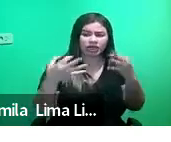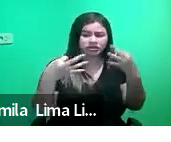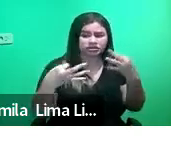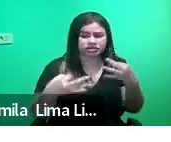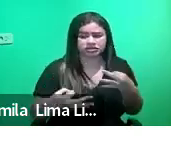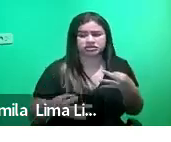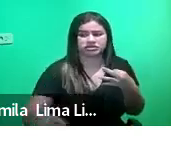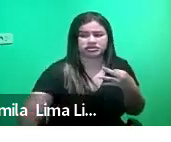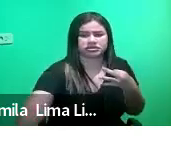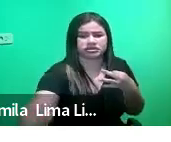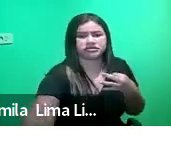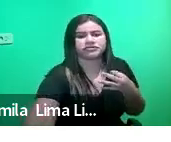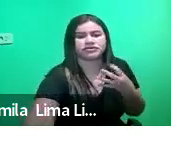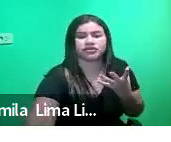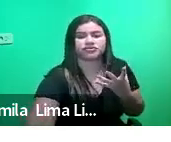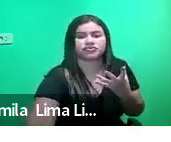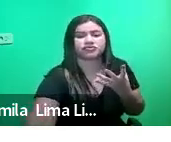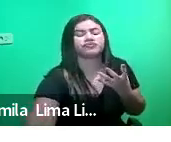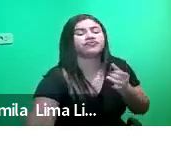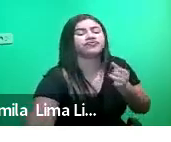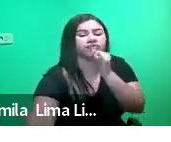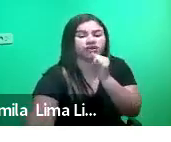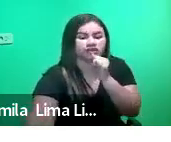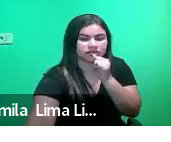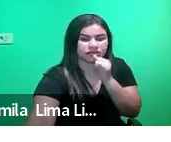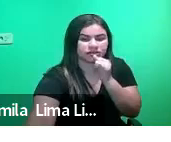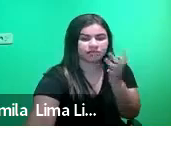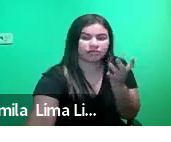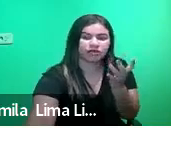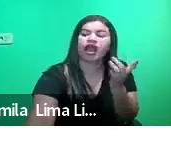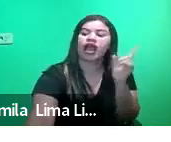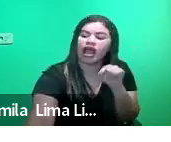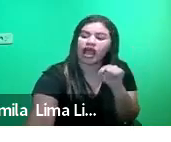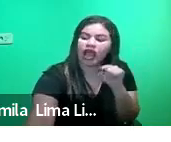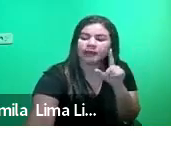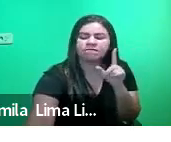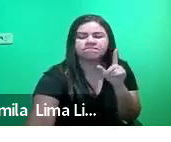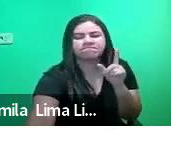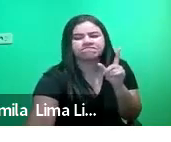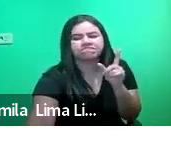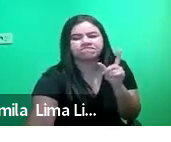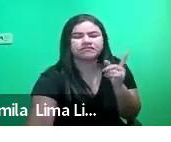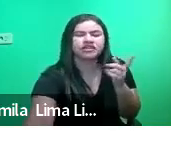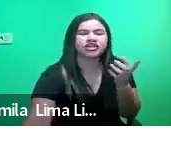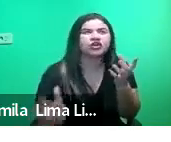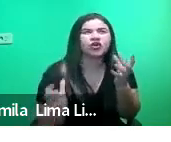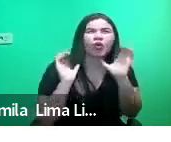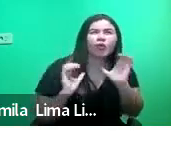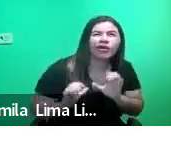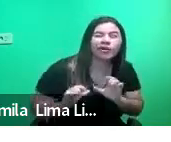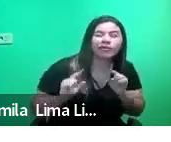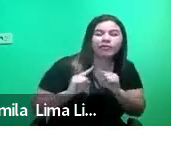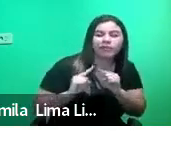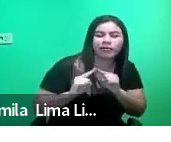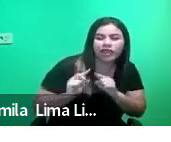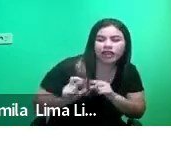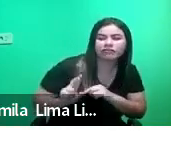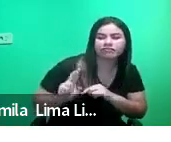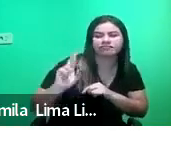Thus Mastery of behaviors, and diated process that's process that's always a company hed through hed through certain hed through certain auxiliary through certain auxiliary stimuli